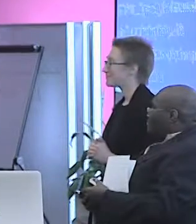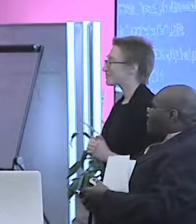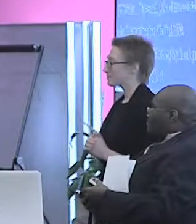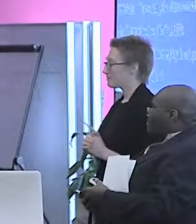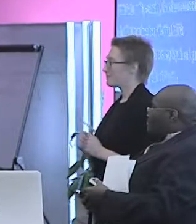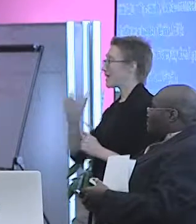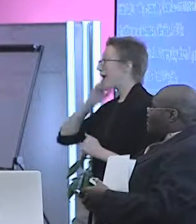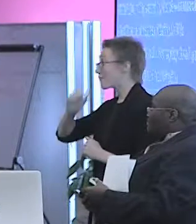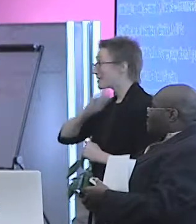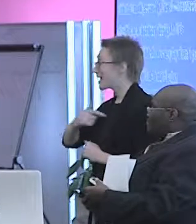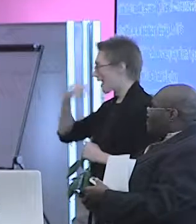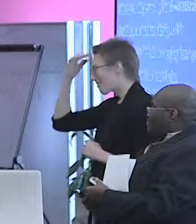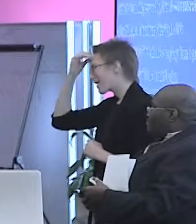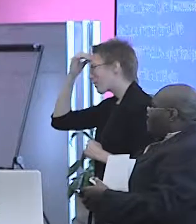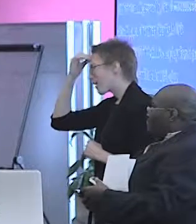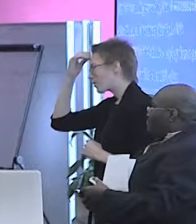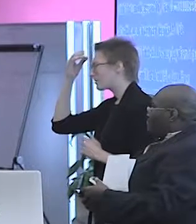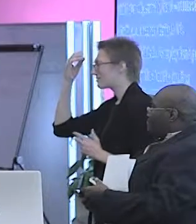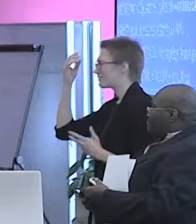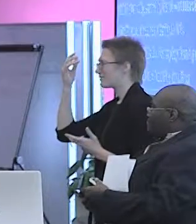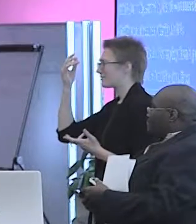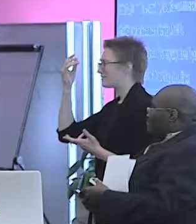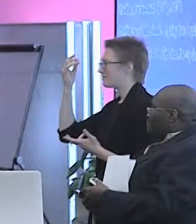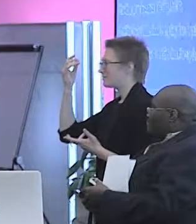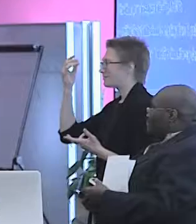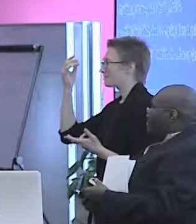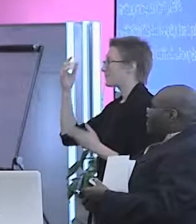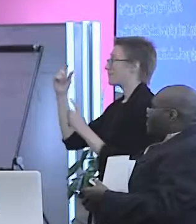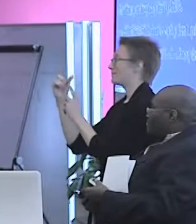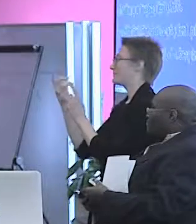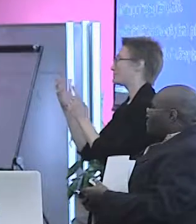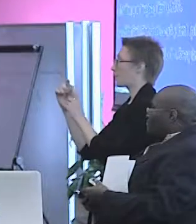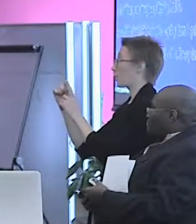I think about the words that someone wrote to me